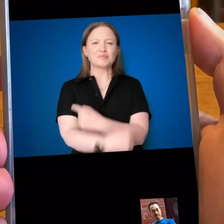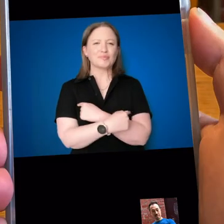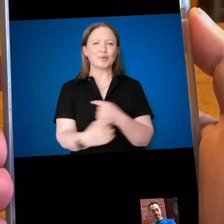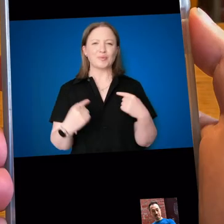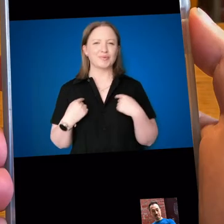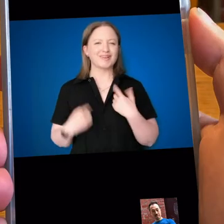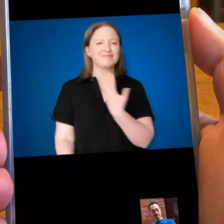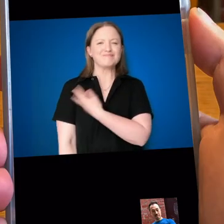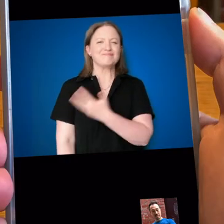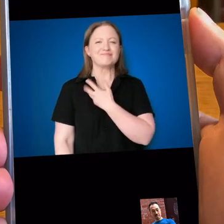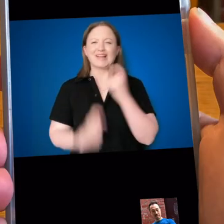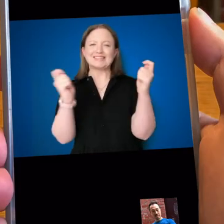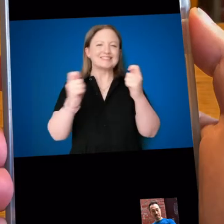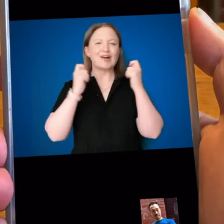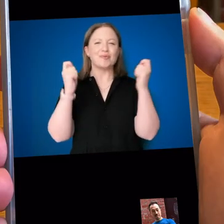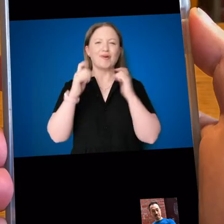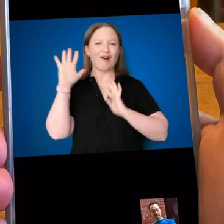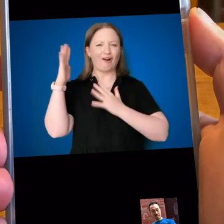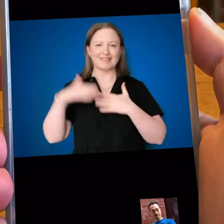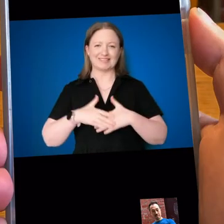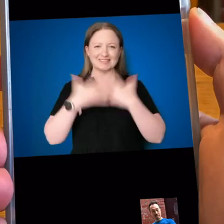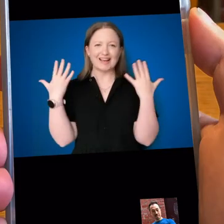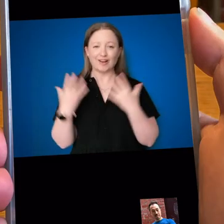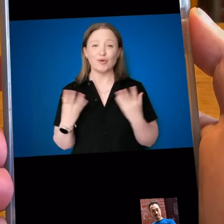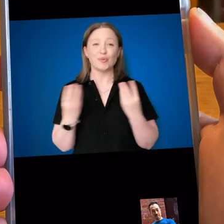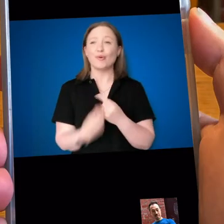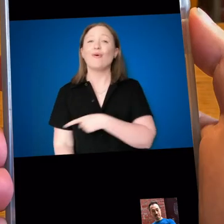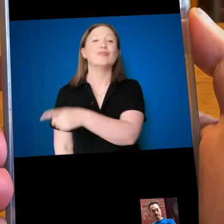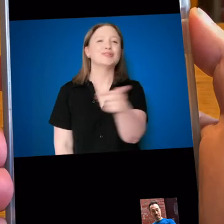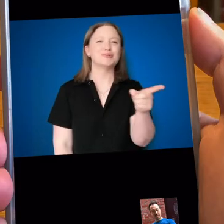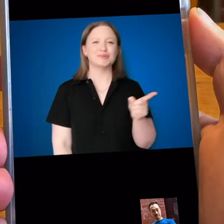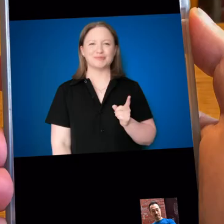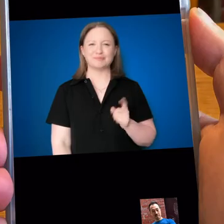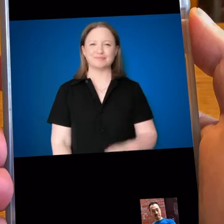We are proud to celebrate Auslan Day with all of you.